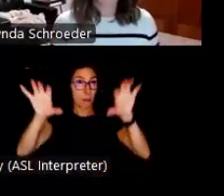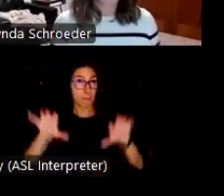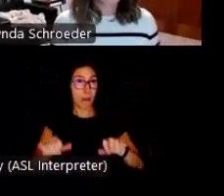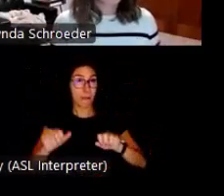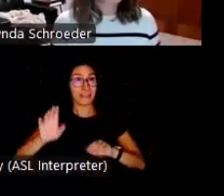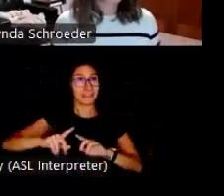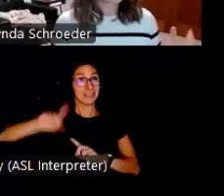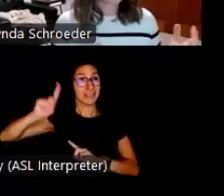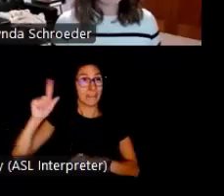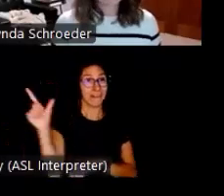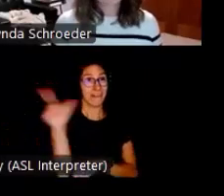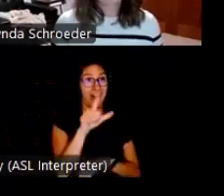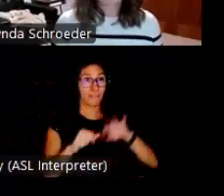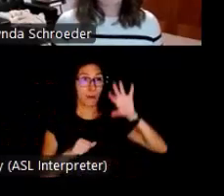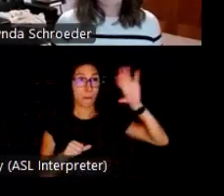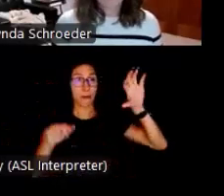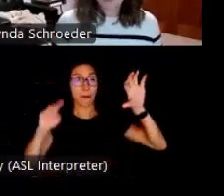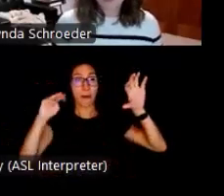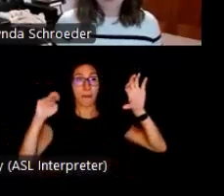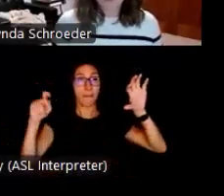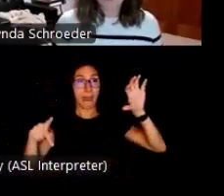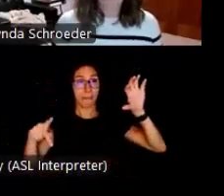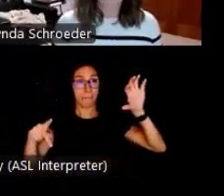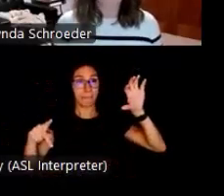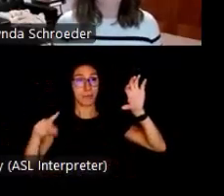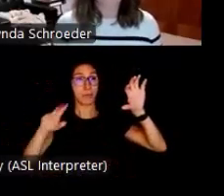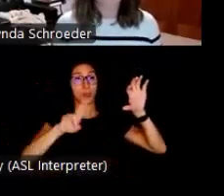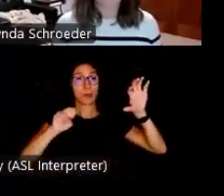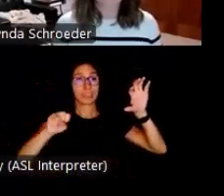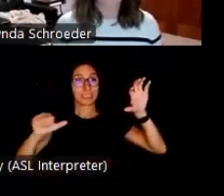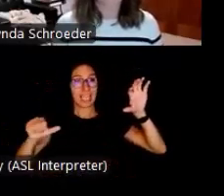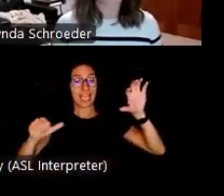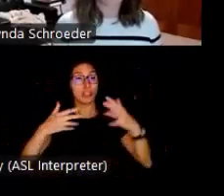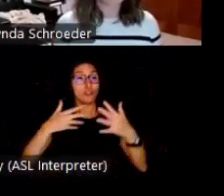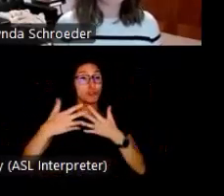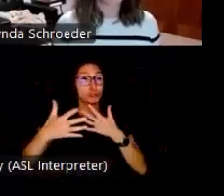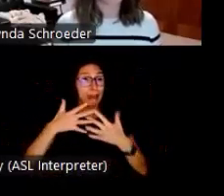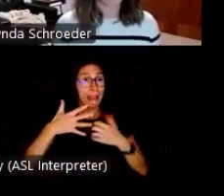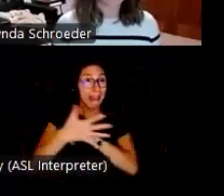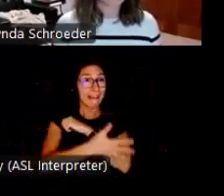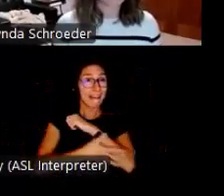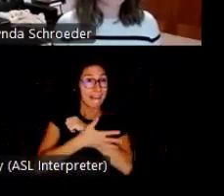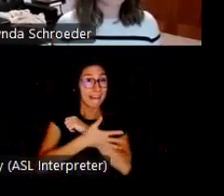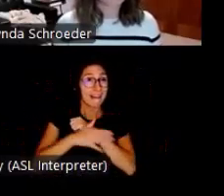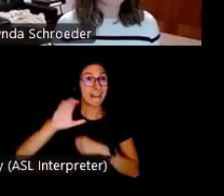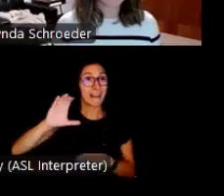And gray counties are those that are considered rural.